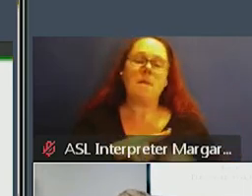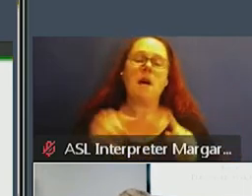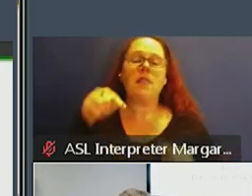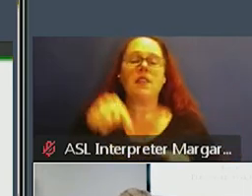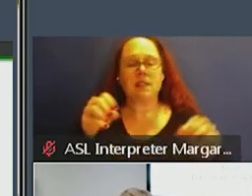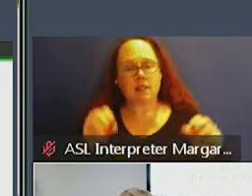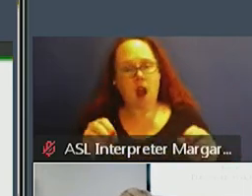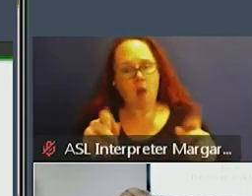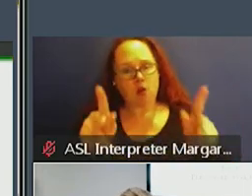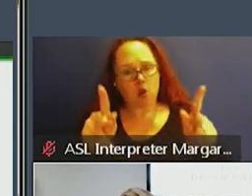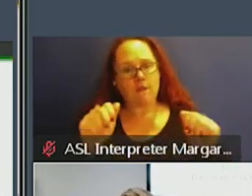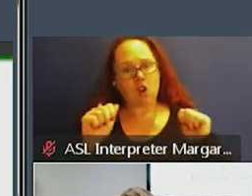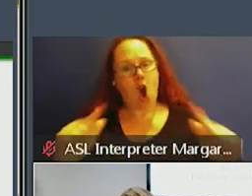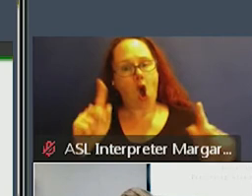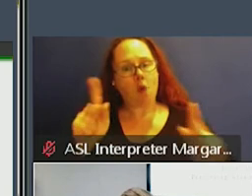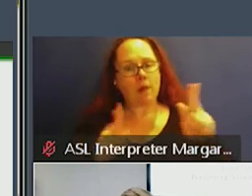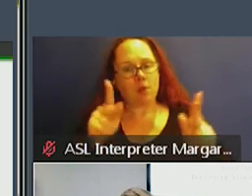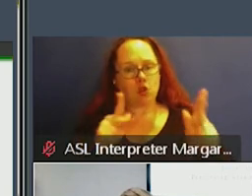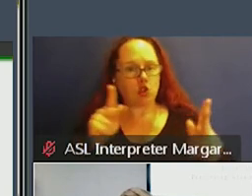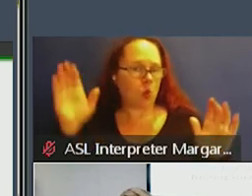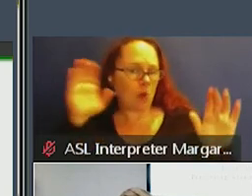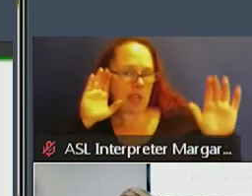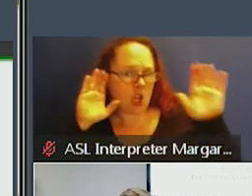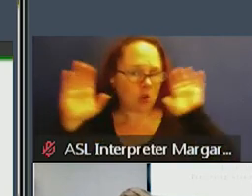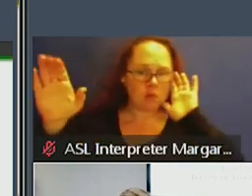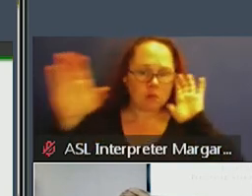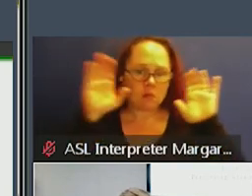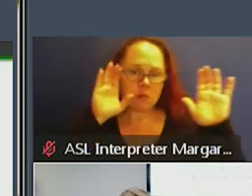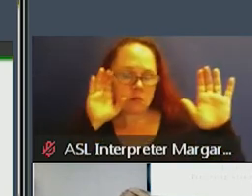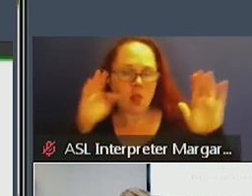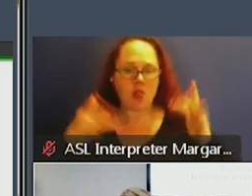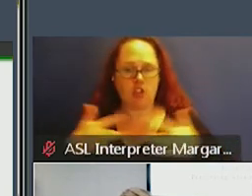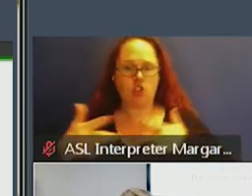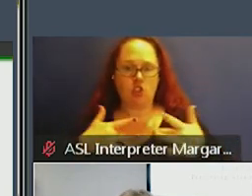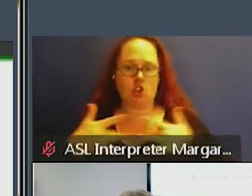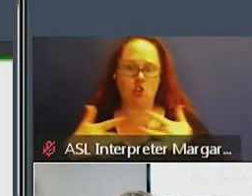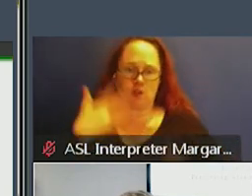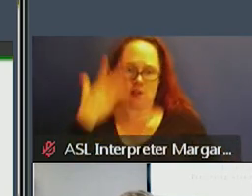the concerns are. And that is why we, we are offering this opportunity for everyone to speak their